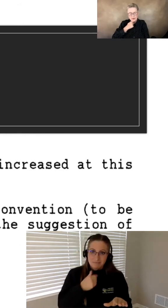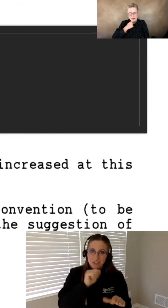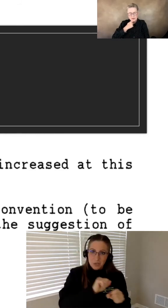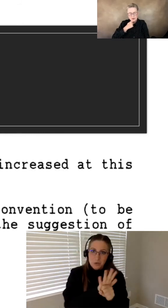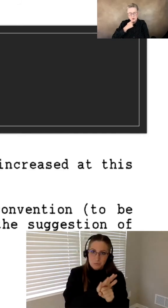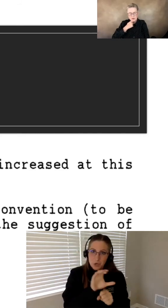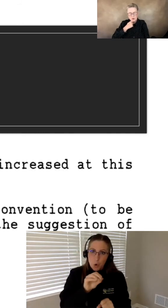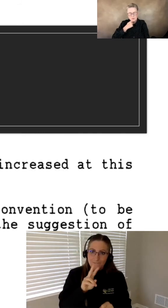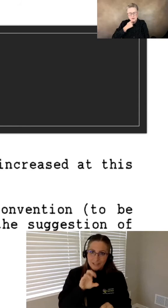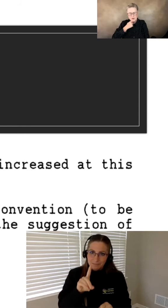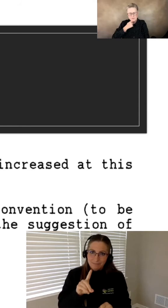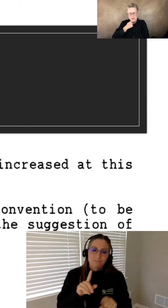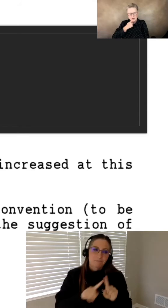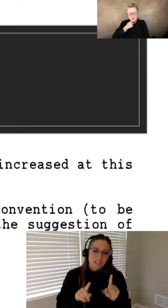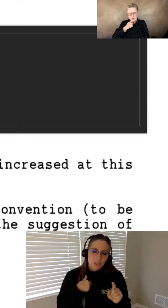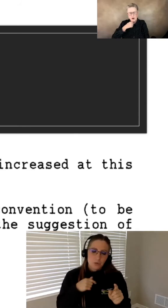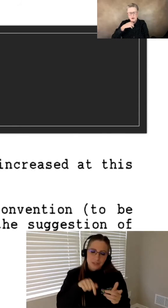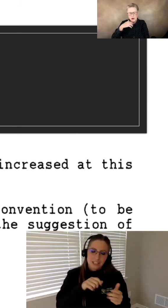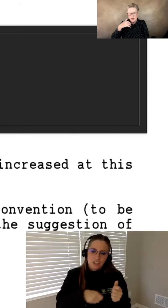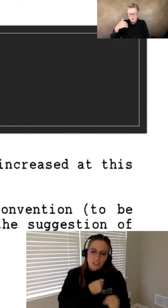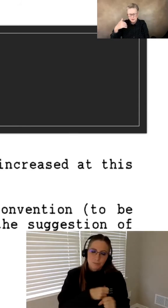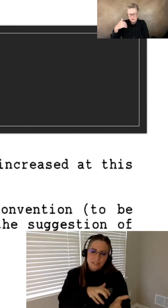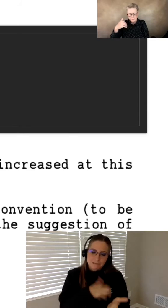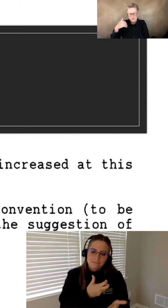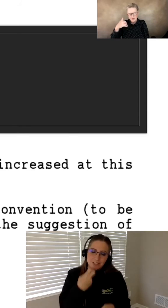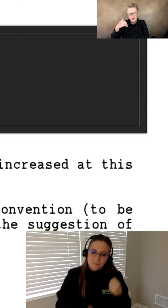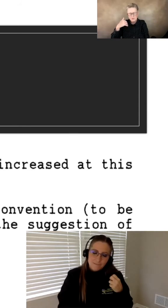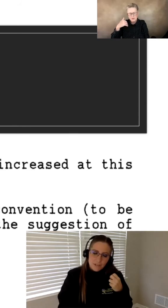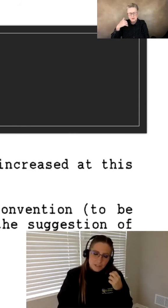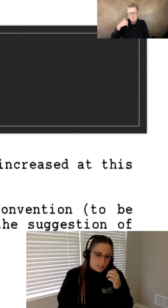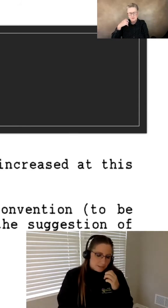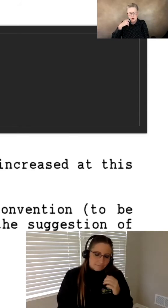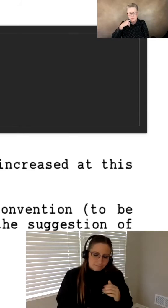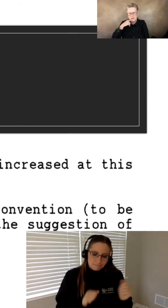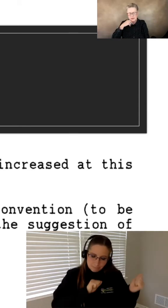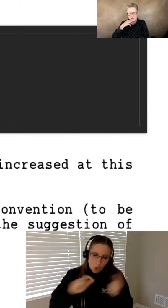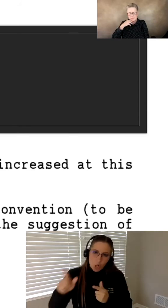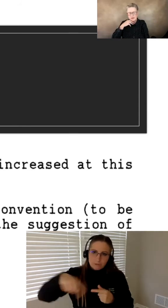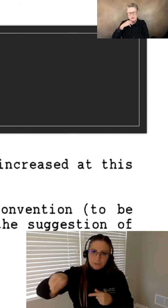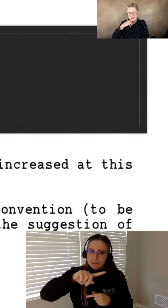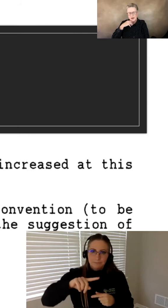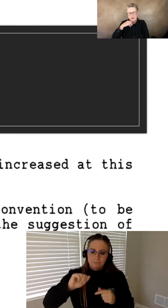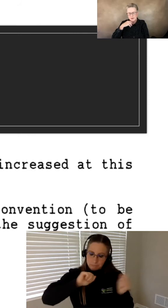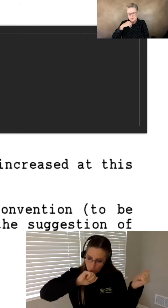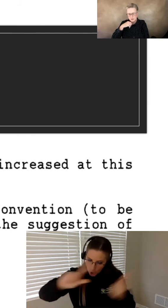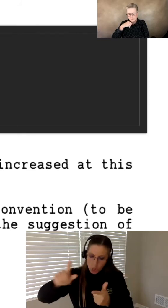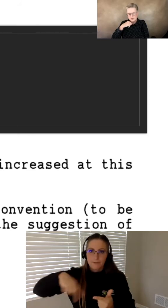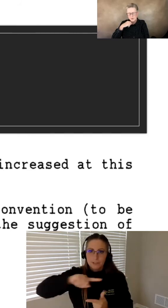and so you know it's been a rough year for all all of us, all of us have probably had loved ones or